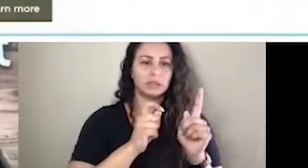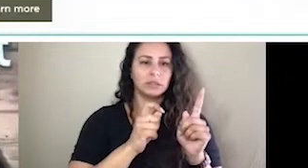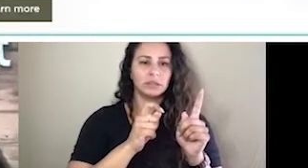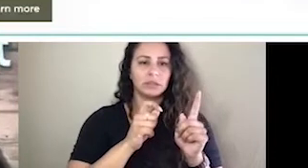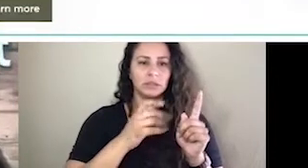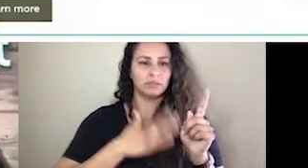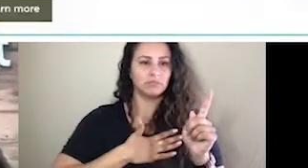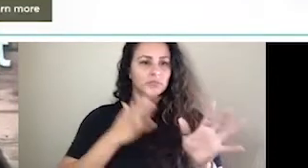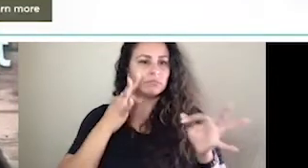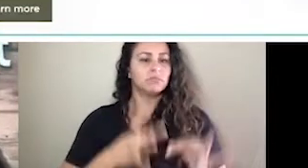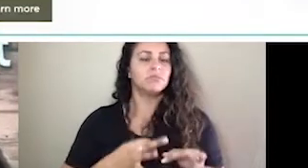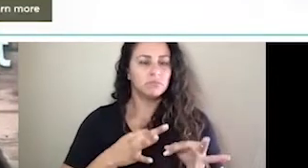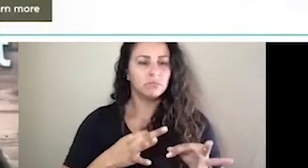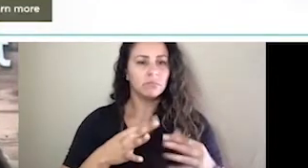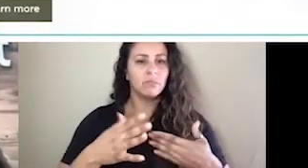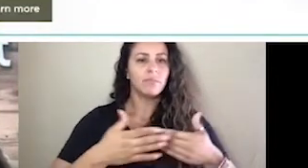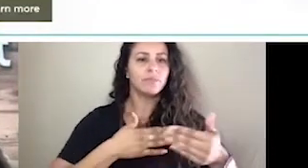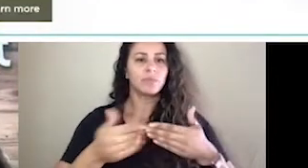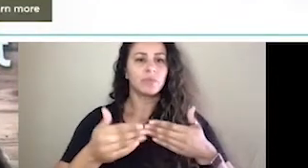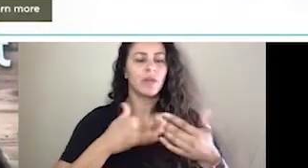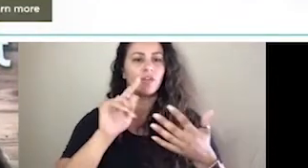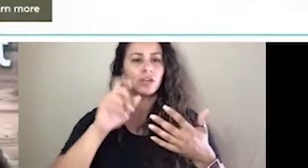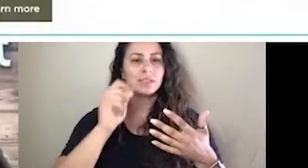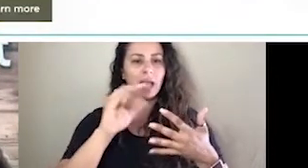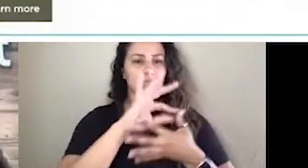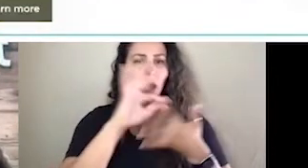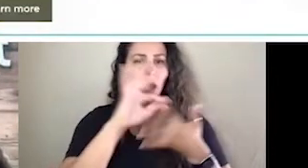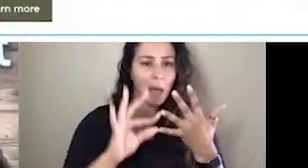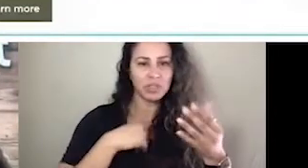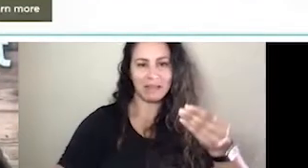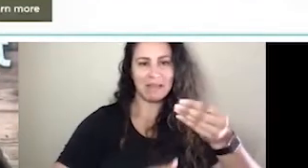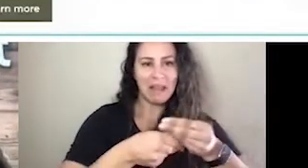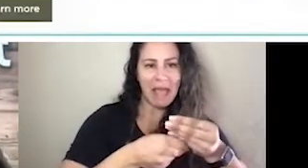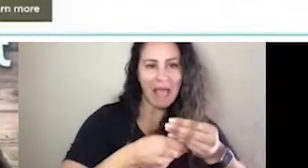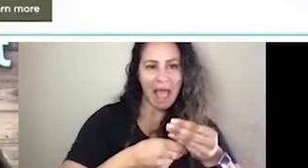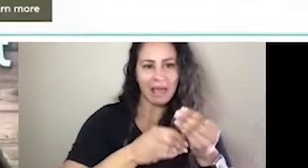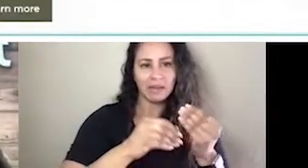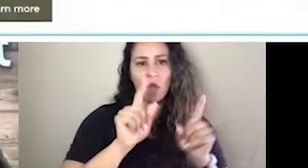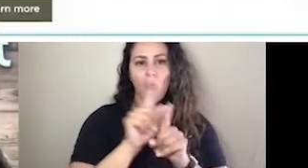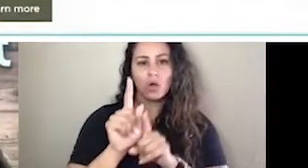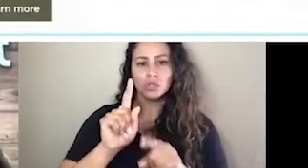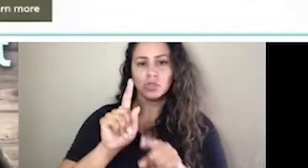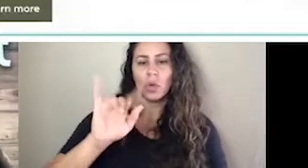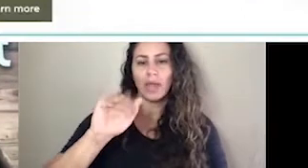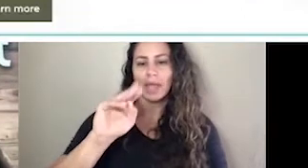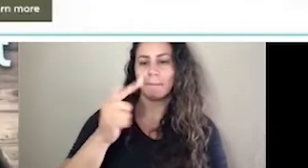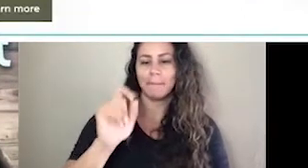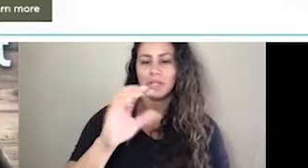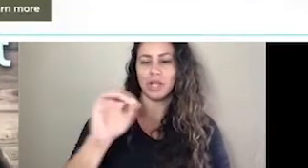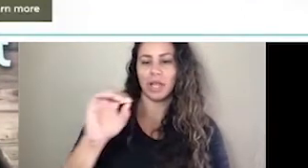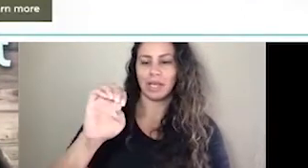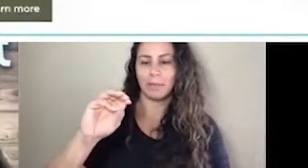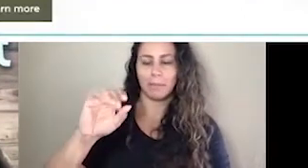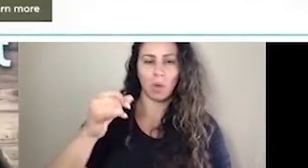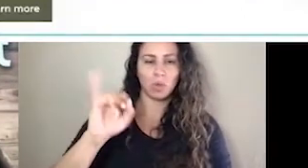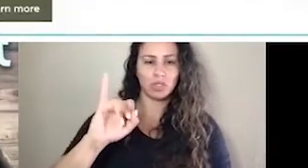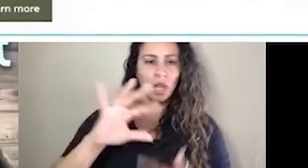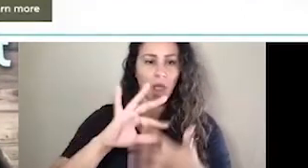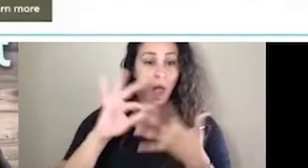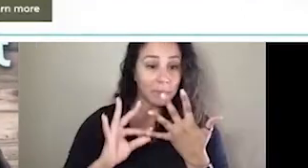IN HERE AND FULLY CUSTOMIZE AND I LIMITED TO TEXT